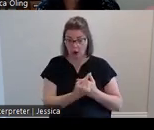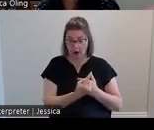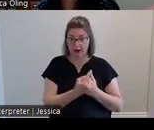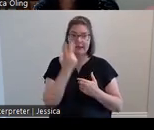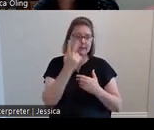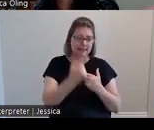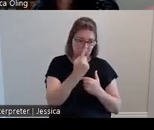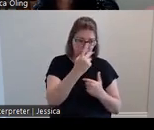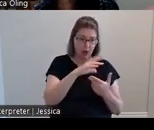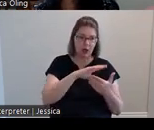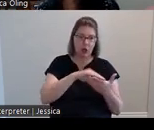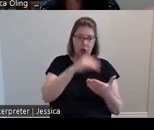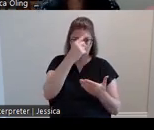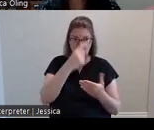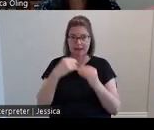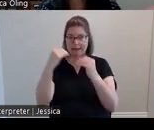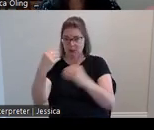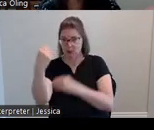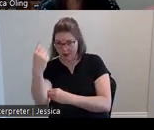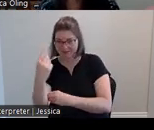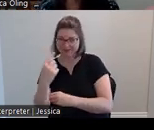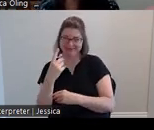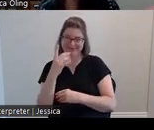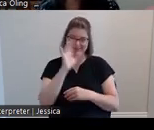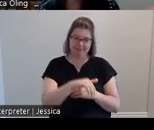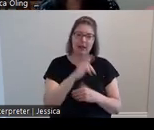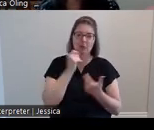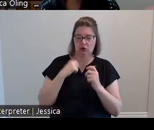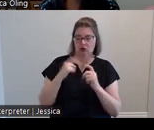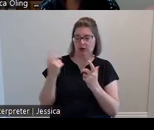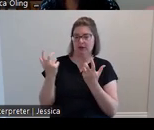And so we tried to do that for confidence building as well.